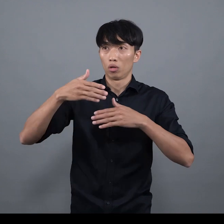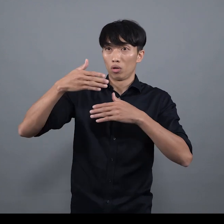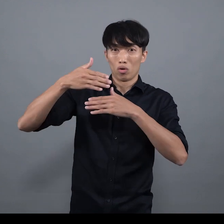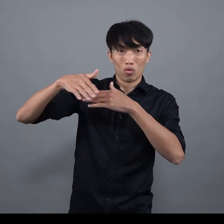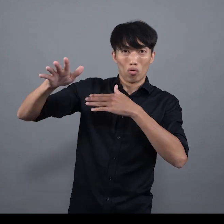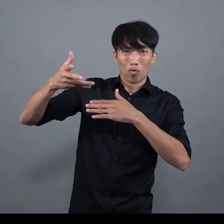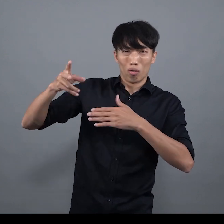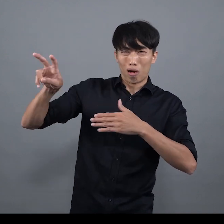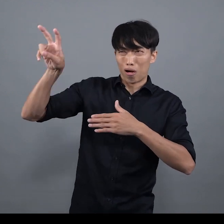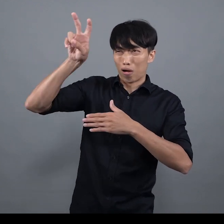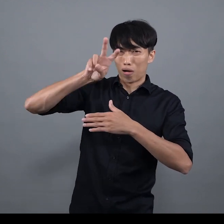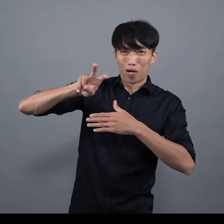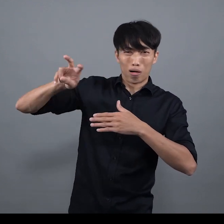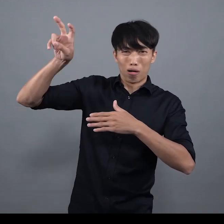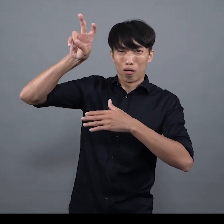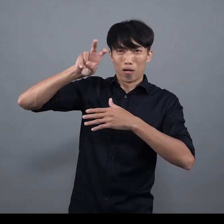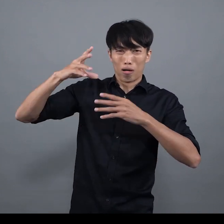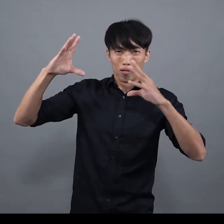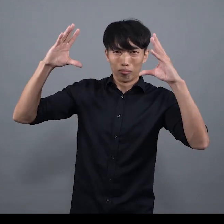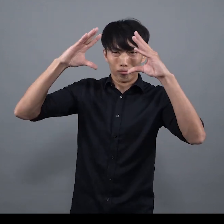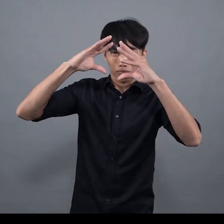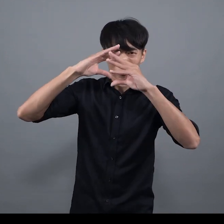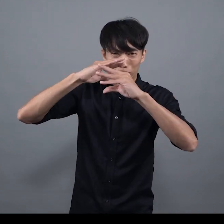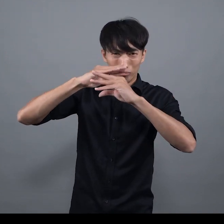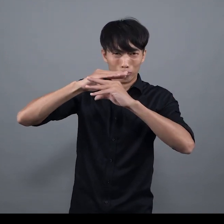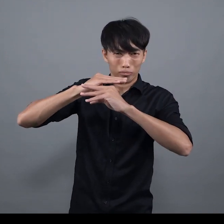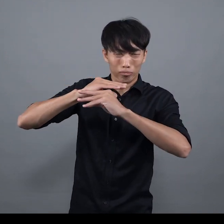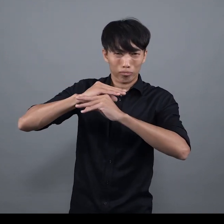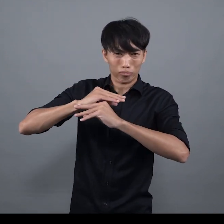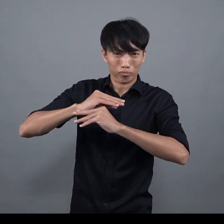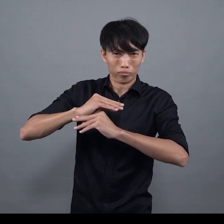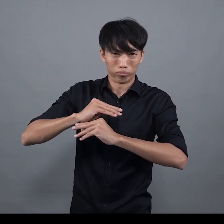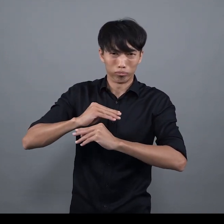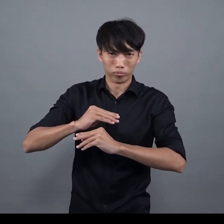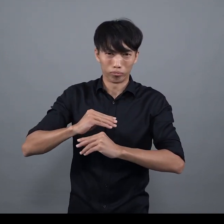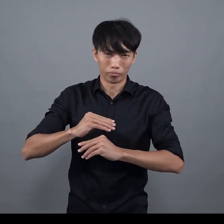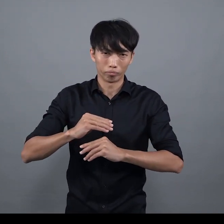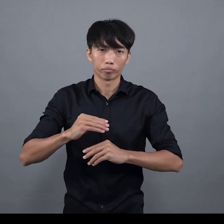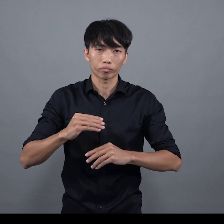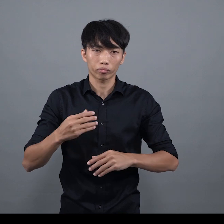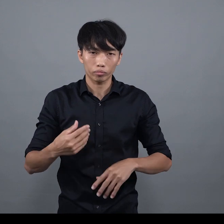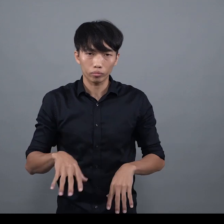The streets around Kiyotomo were dimly lit